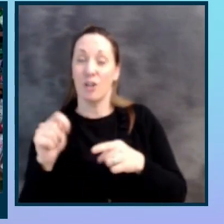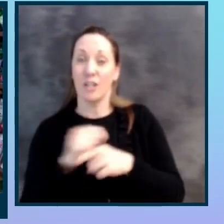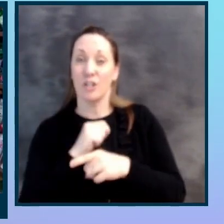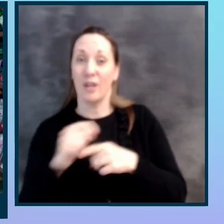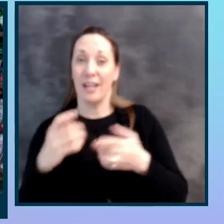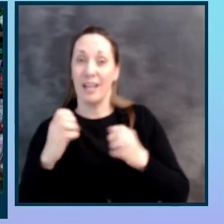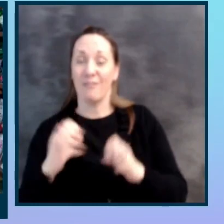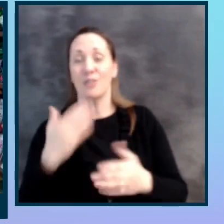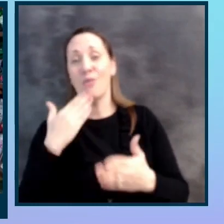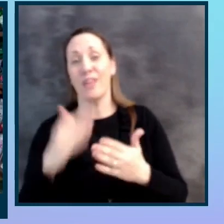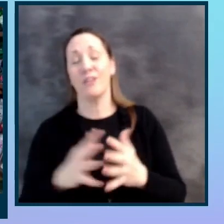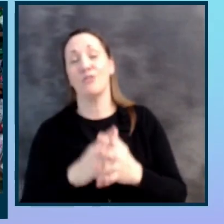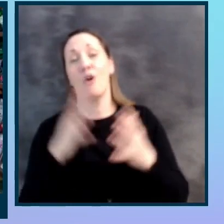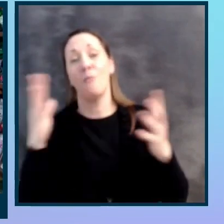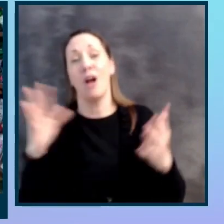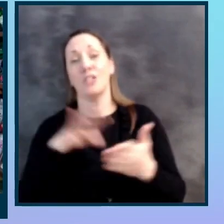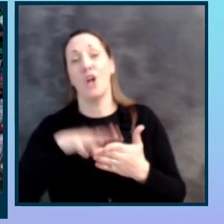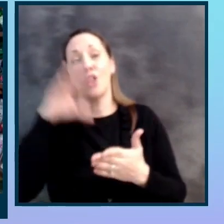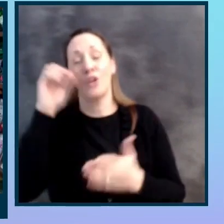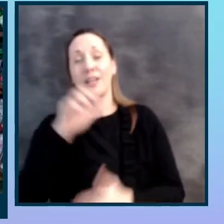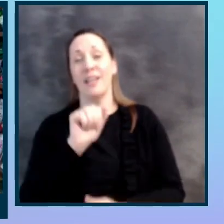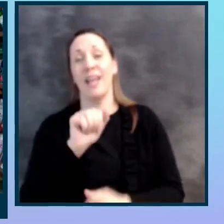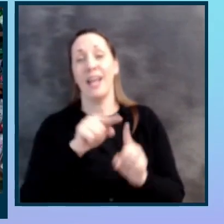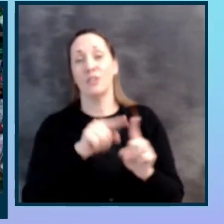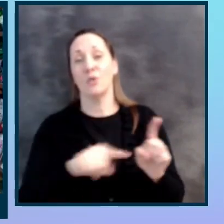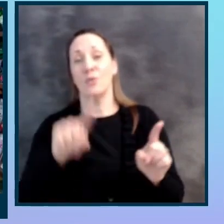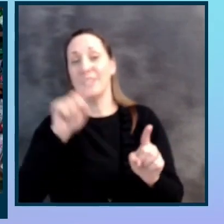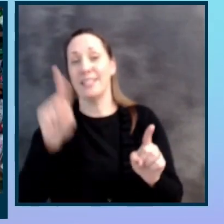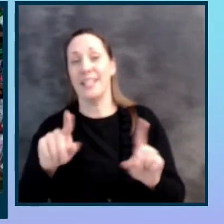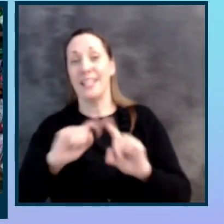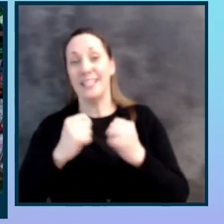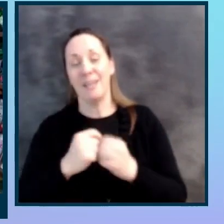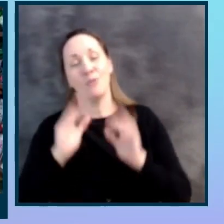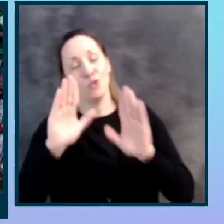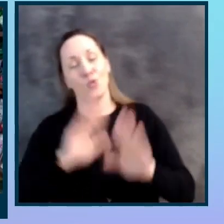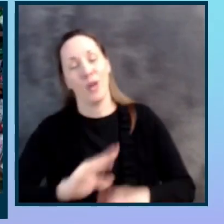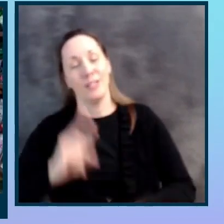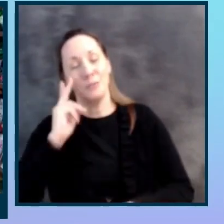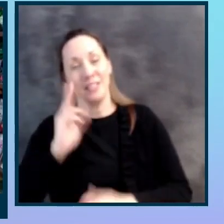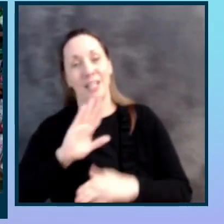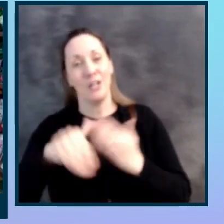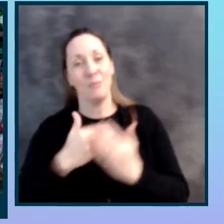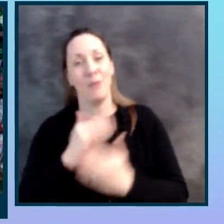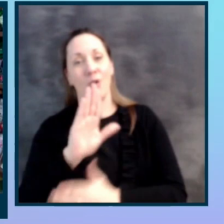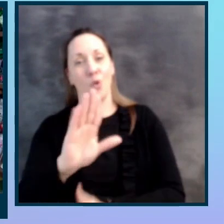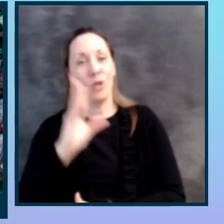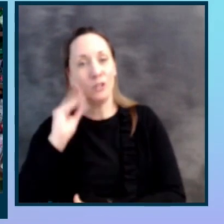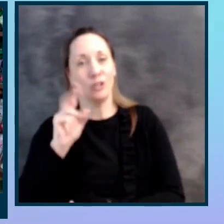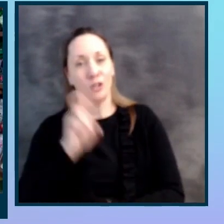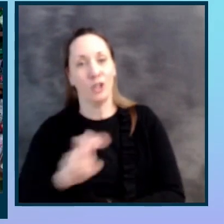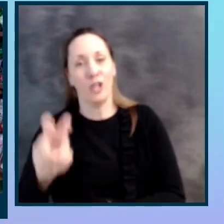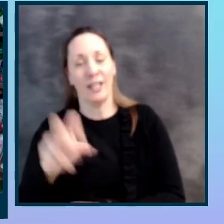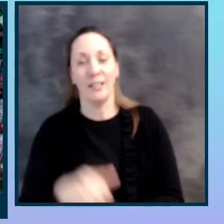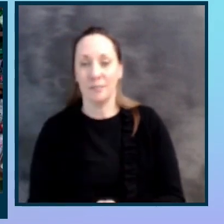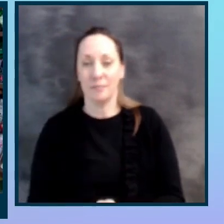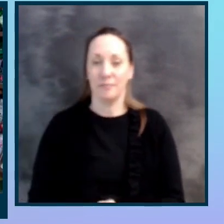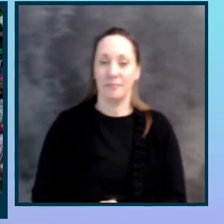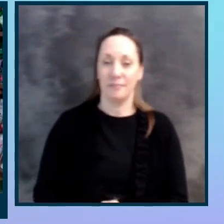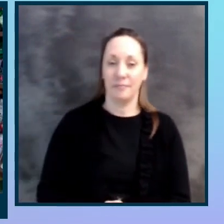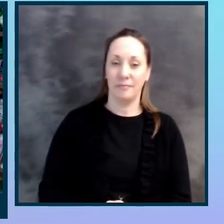So thank you so much, Learning A-Z team. It was great to hear about your journey. Thank you, and we've posted,